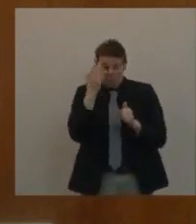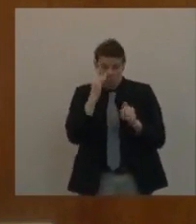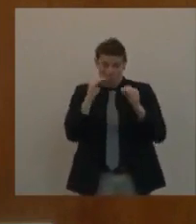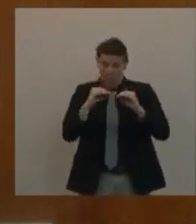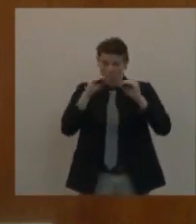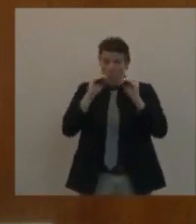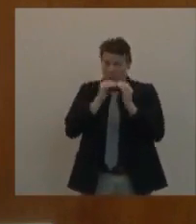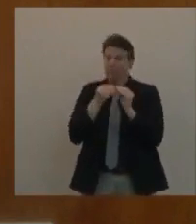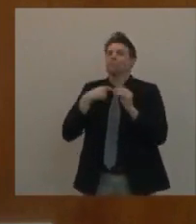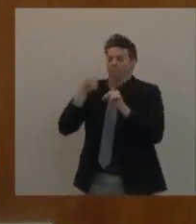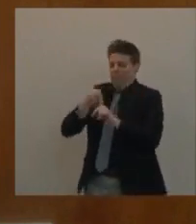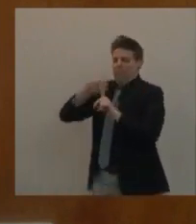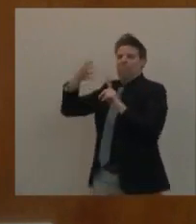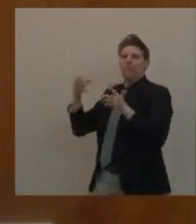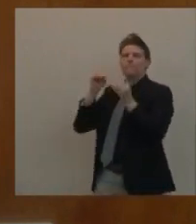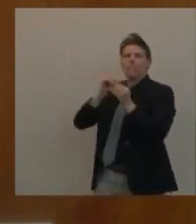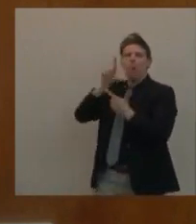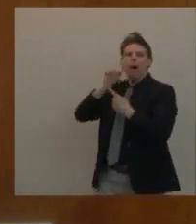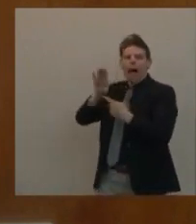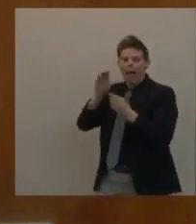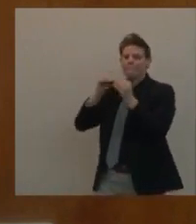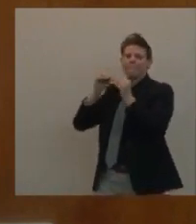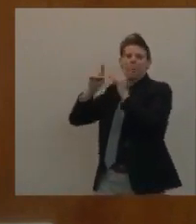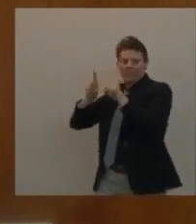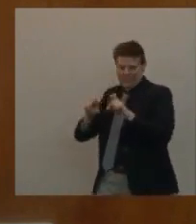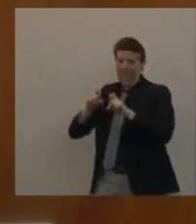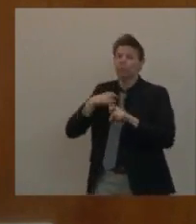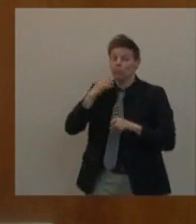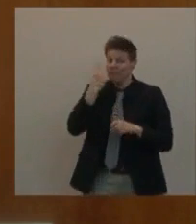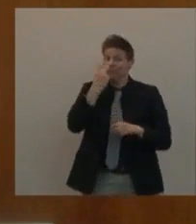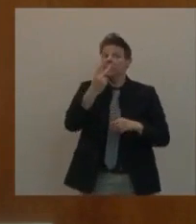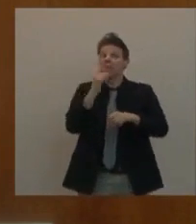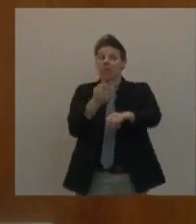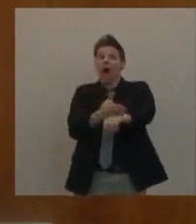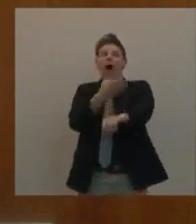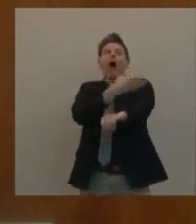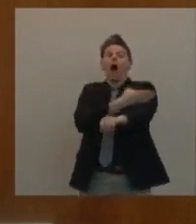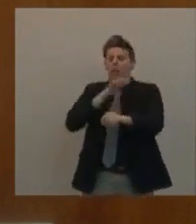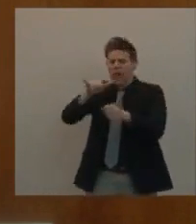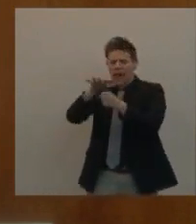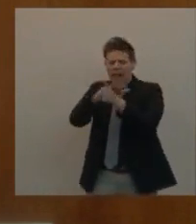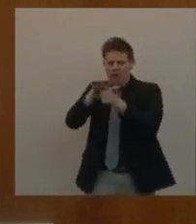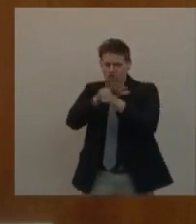BECAUSE WE HAVE EXPANDED THE CRITERIA, WE NEEDED TO EXPAND OUR LAB CAPACITY.